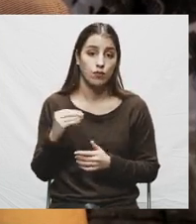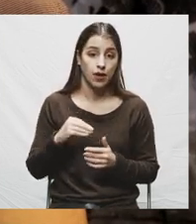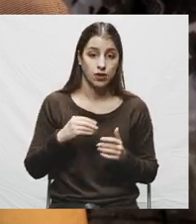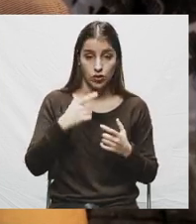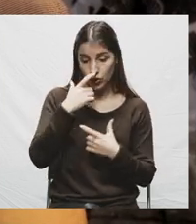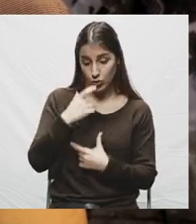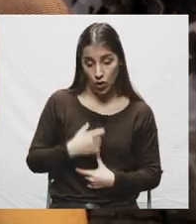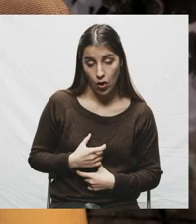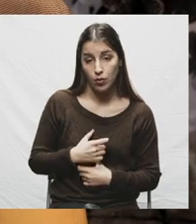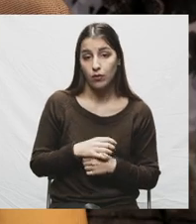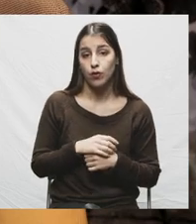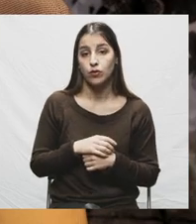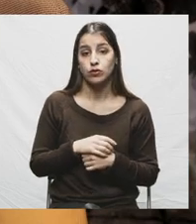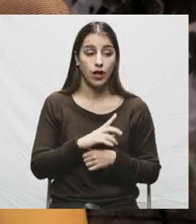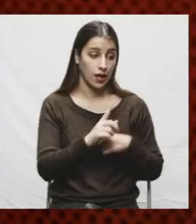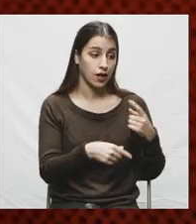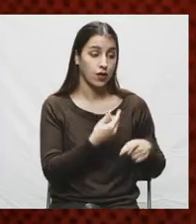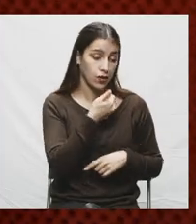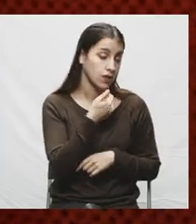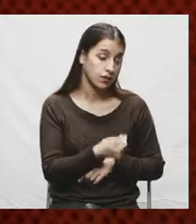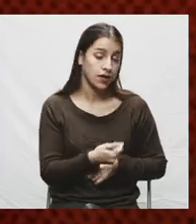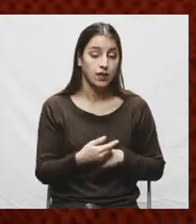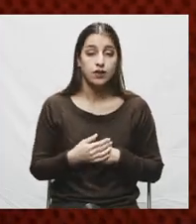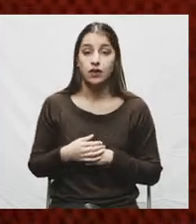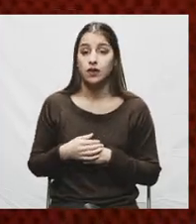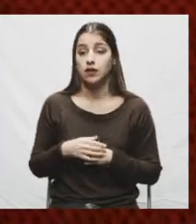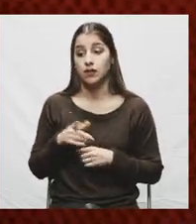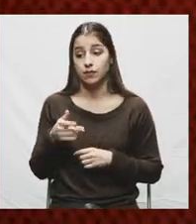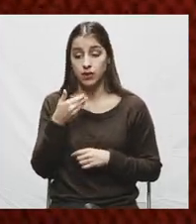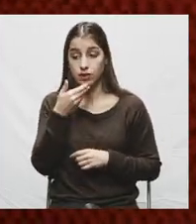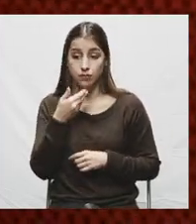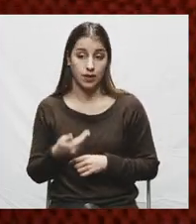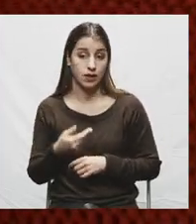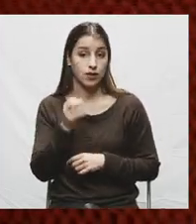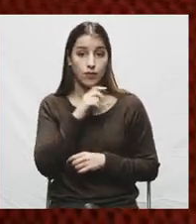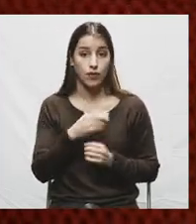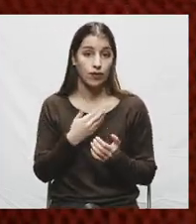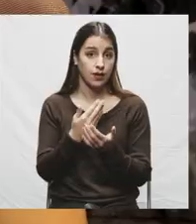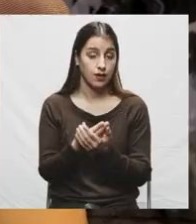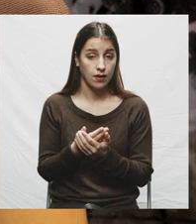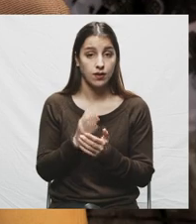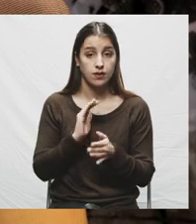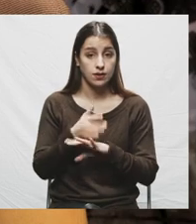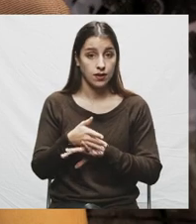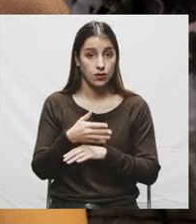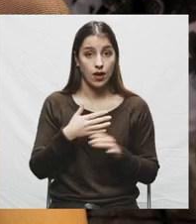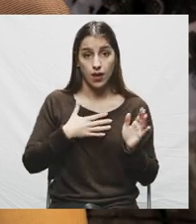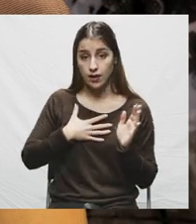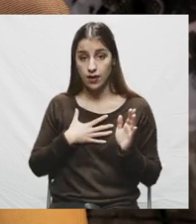Exactly, it was a whole other experience. — And perspectives and life experiences... ... that can have access to dance and can practice dance